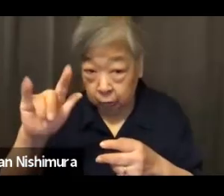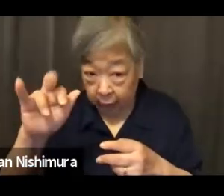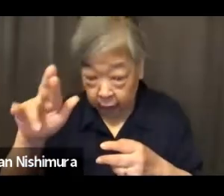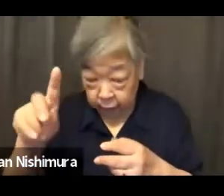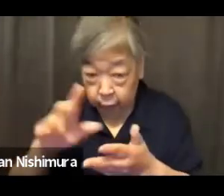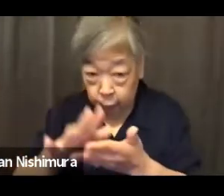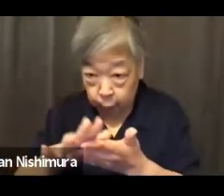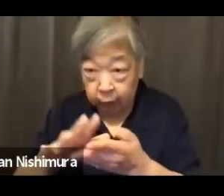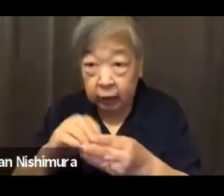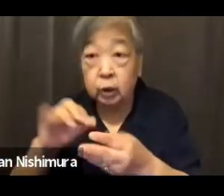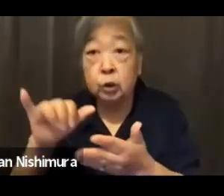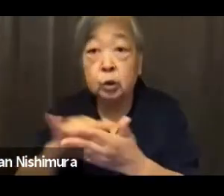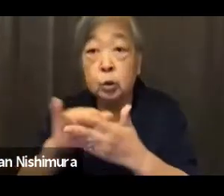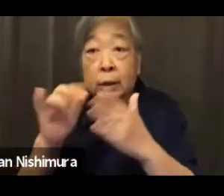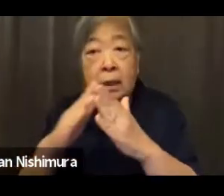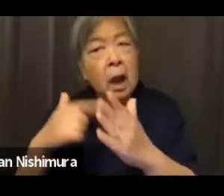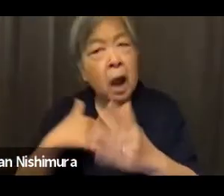I work with international students primarily.